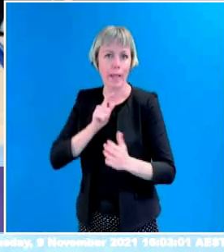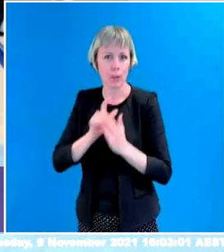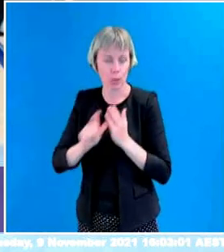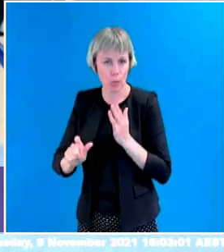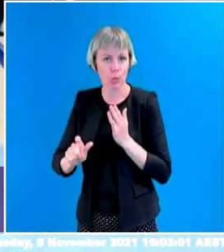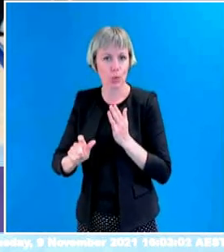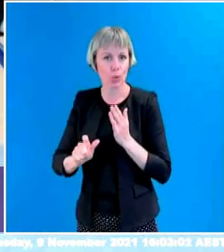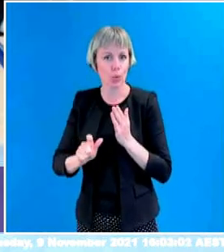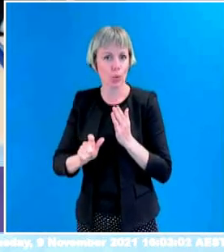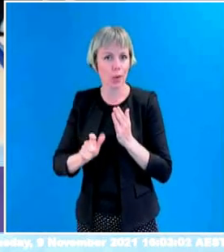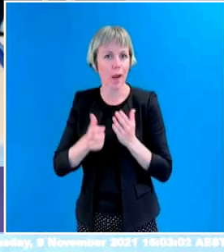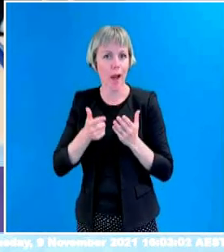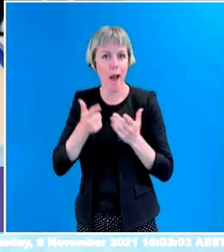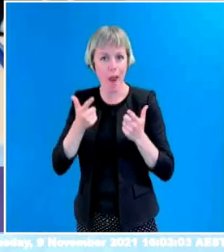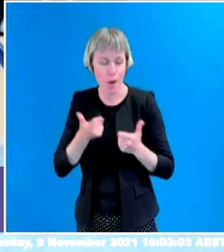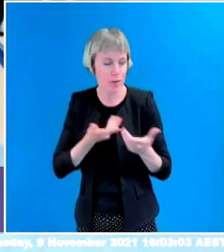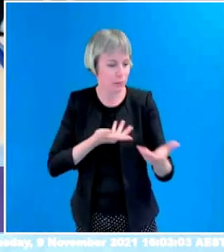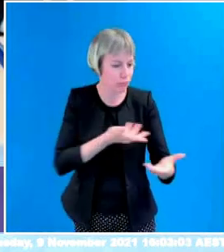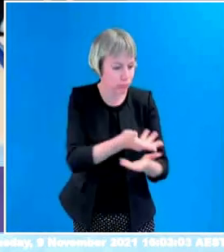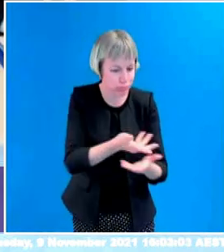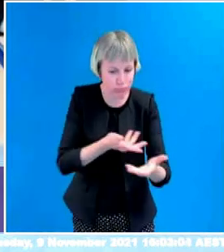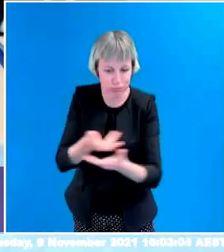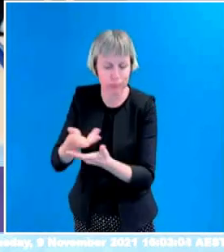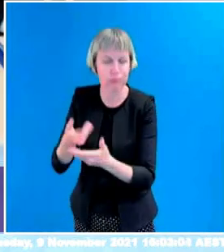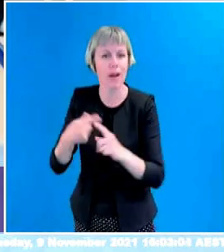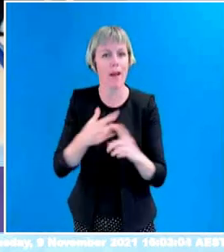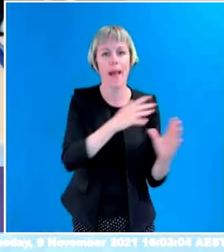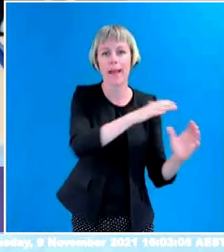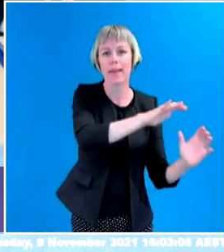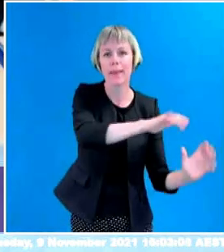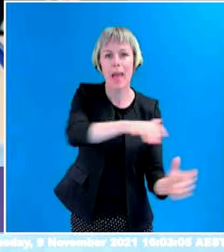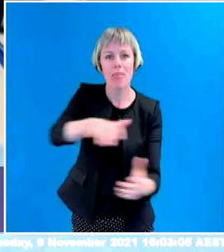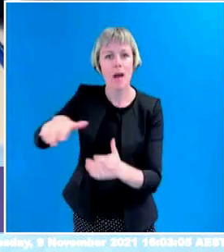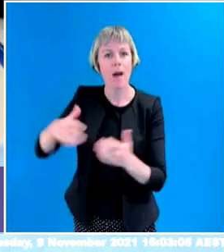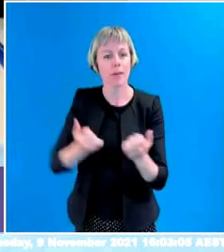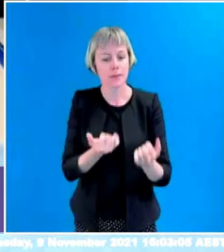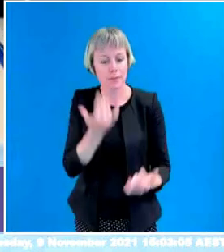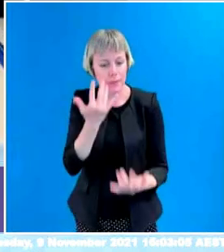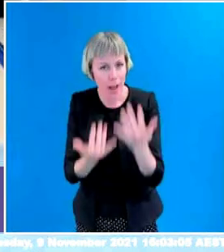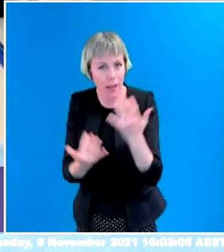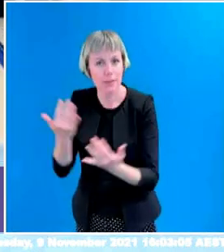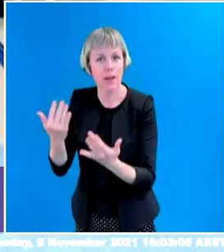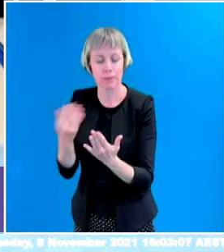gathering information and data to support what we put to the Committee.